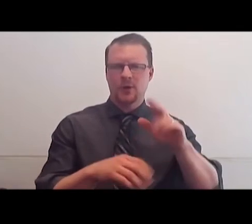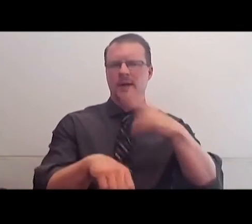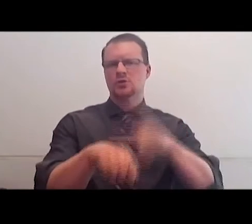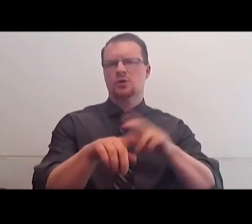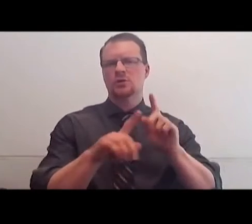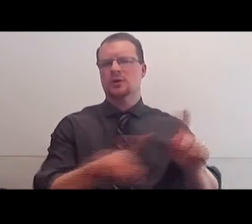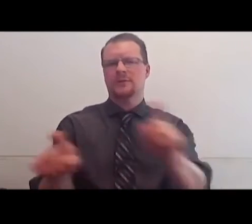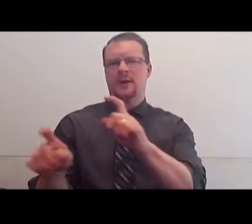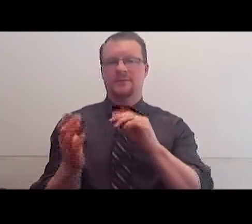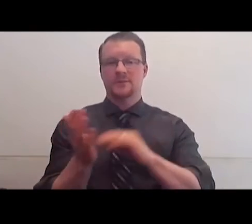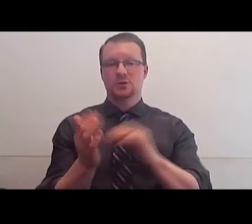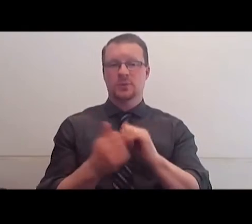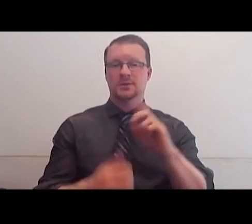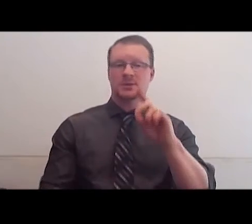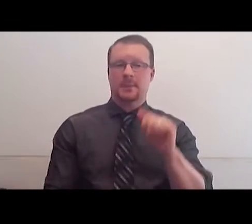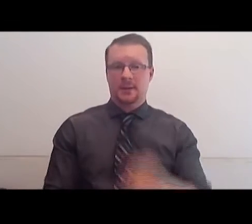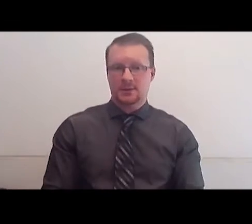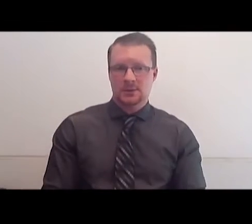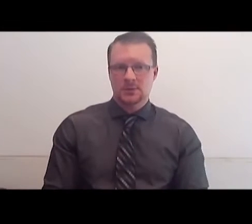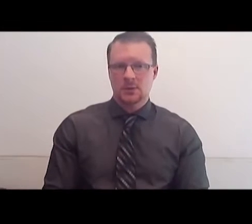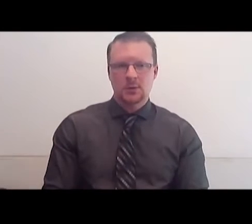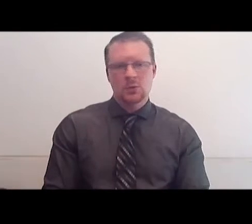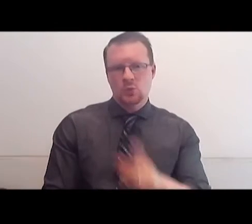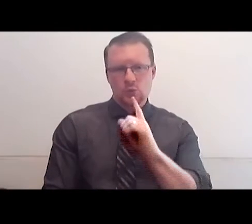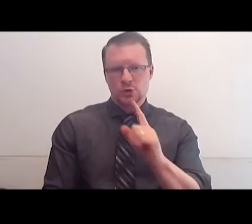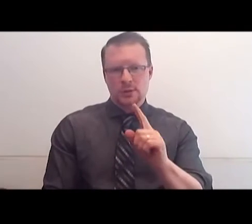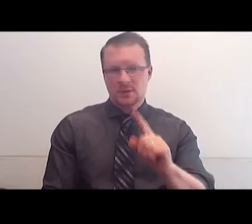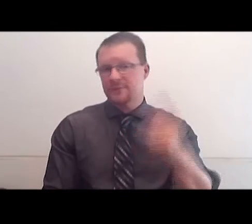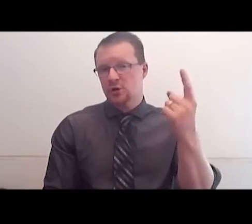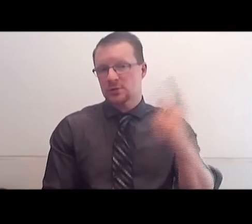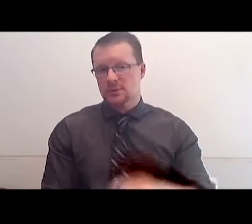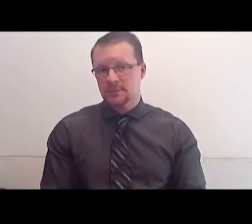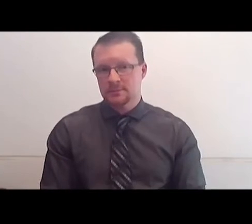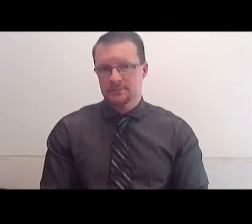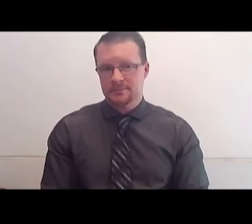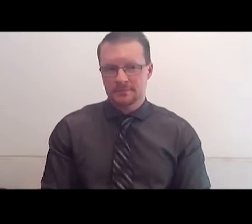on their survey at the national level for physicians.